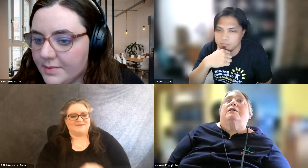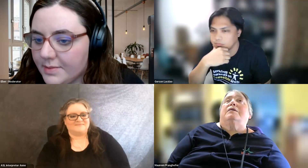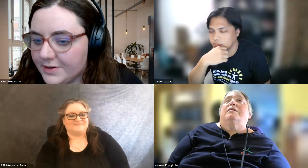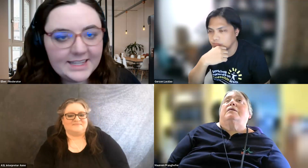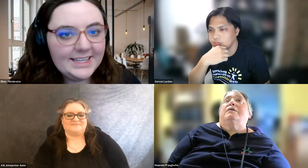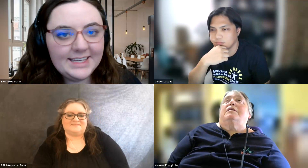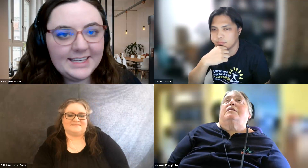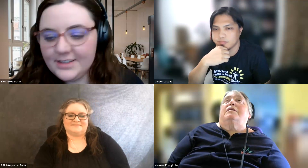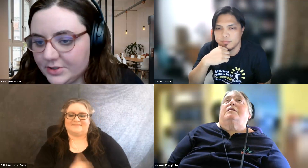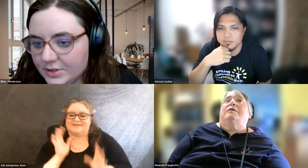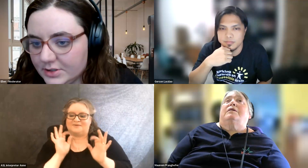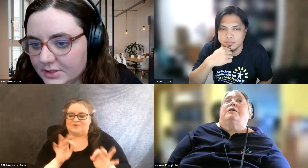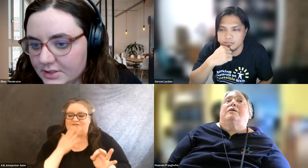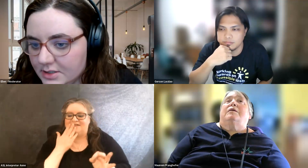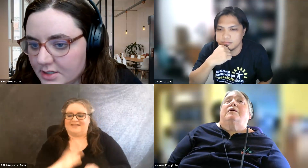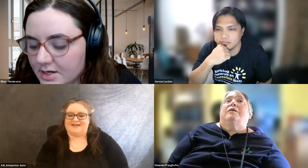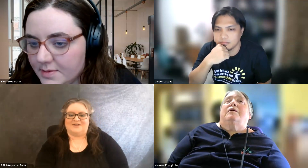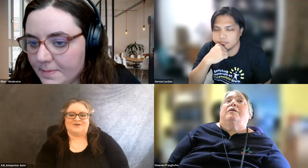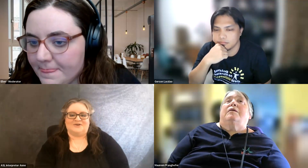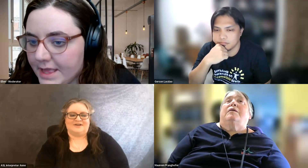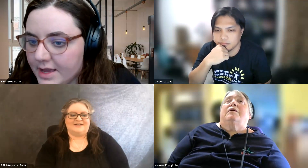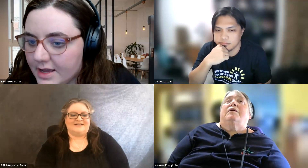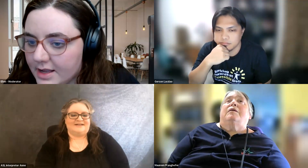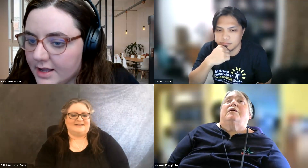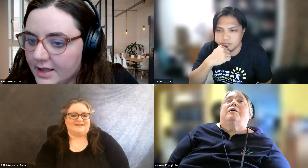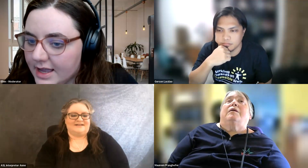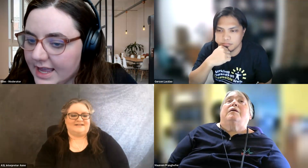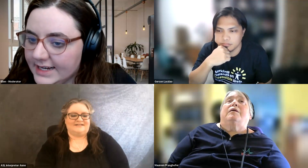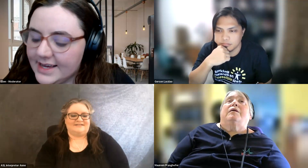Ellen: Perfect. Thank you, Gerson.